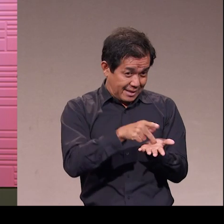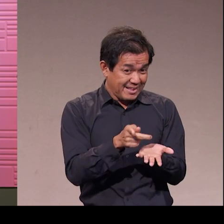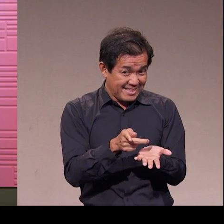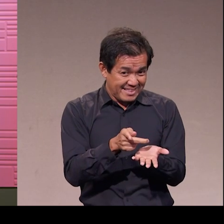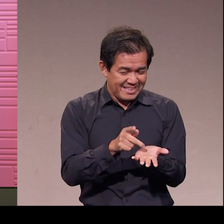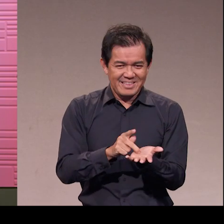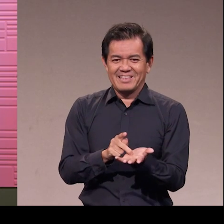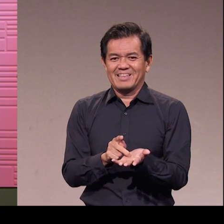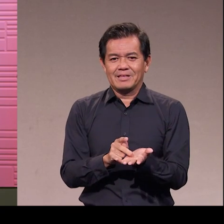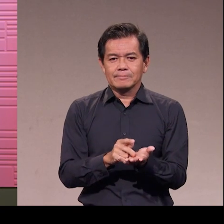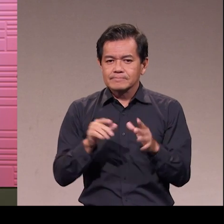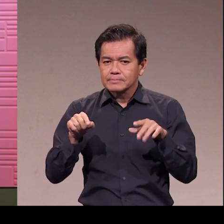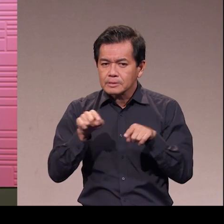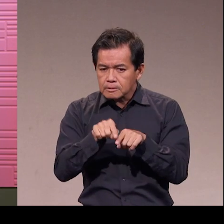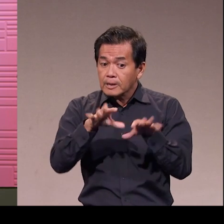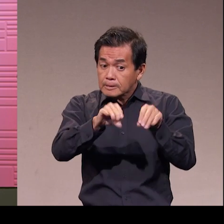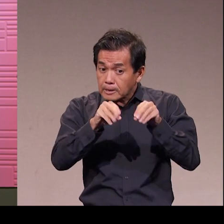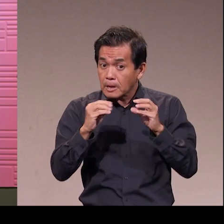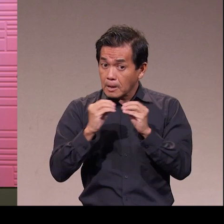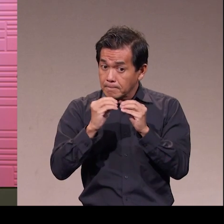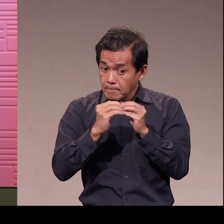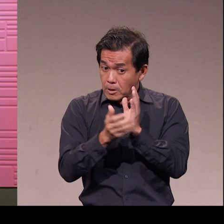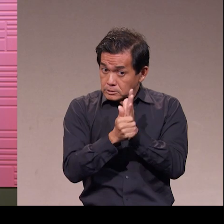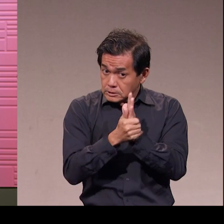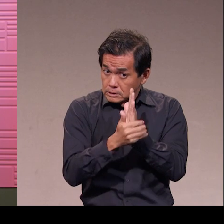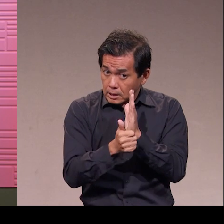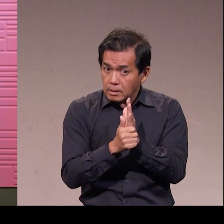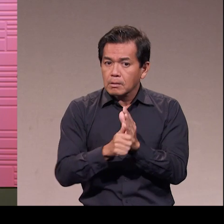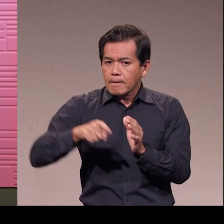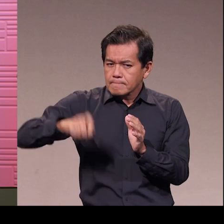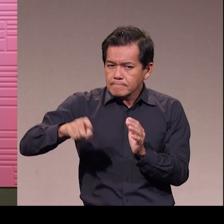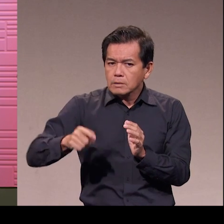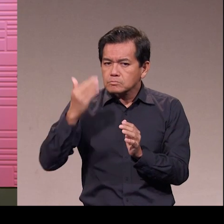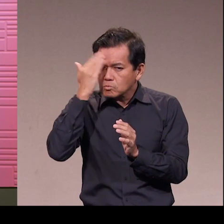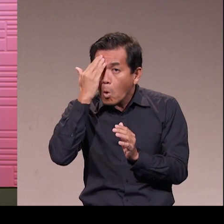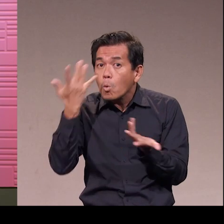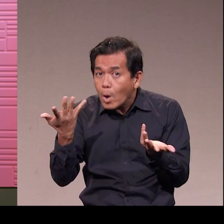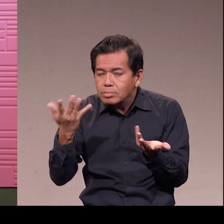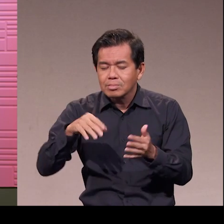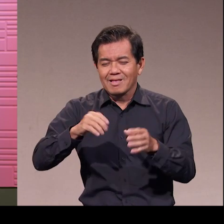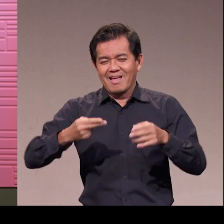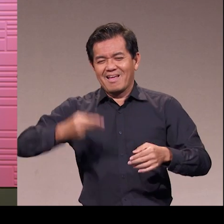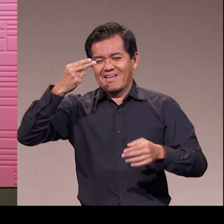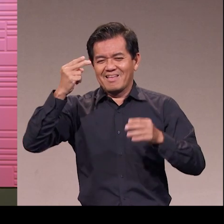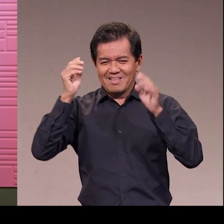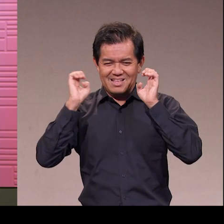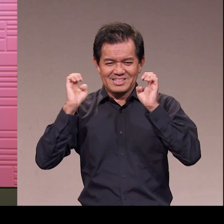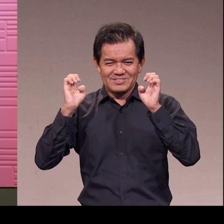To acquire higher level skills our people needed to be better educated.